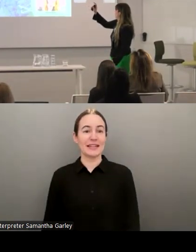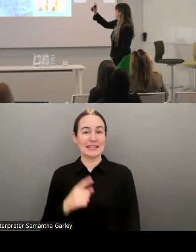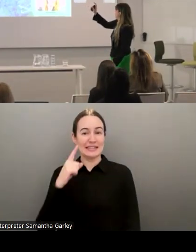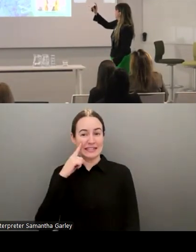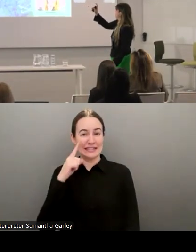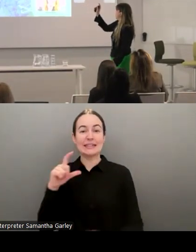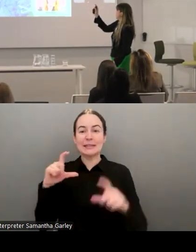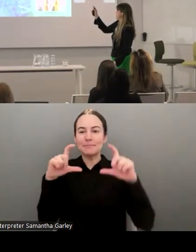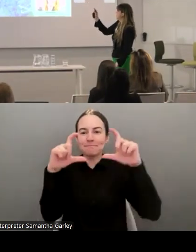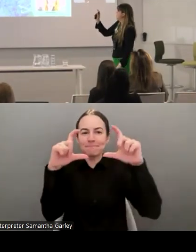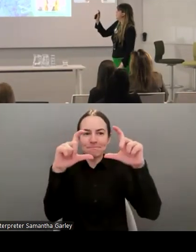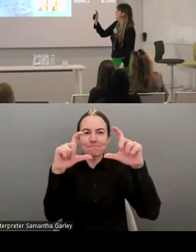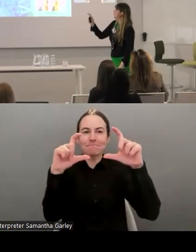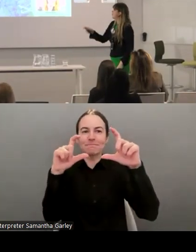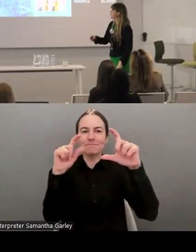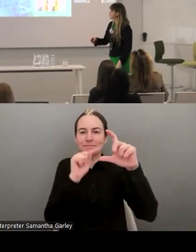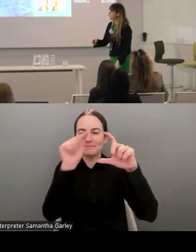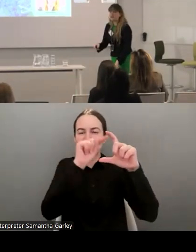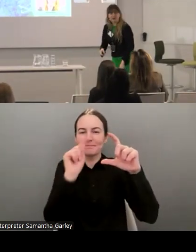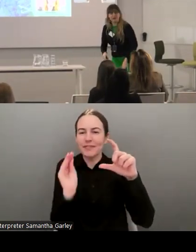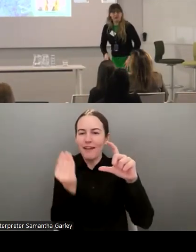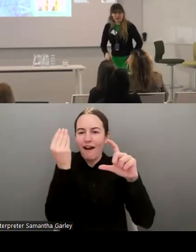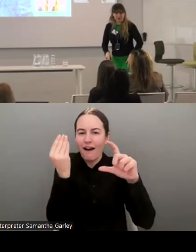sitting there with, with, just after surgeries.